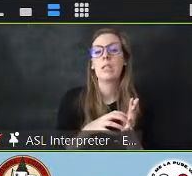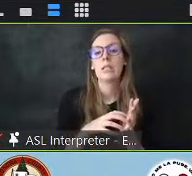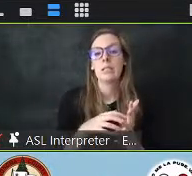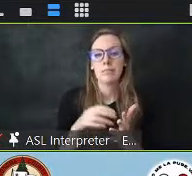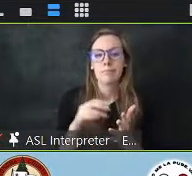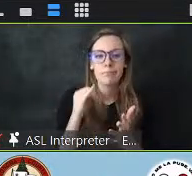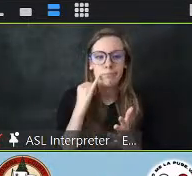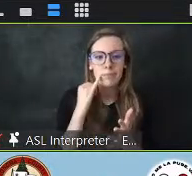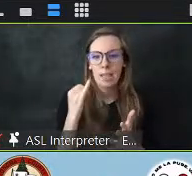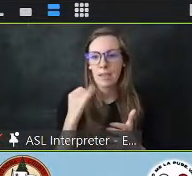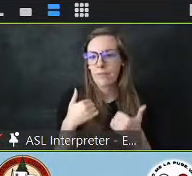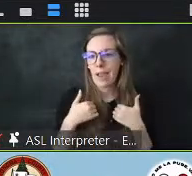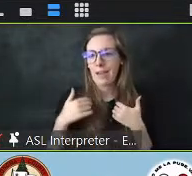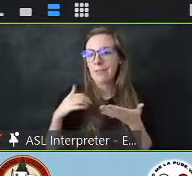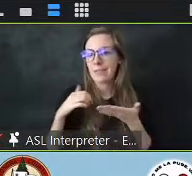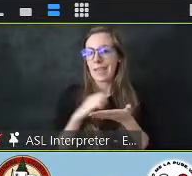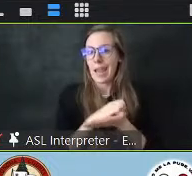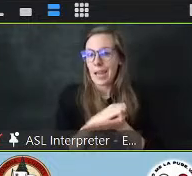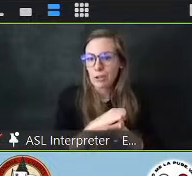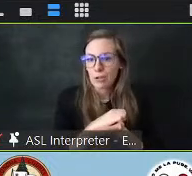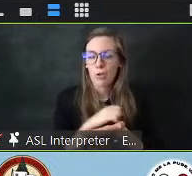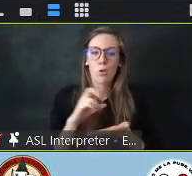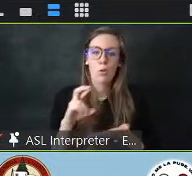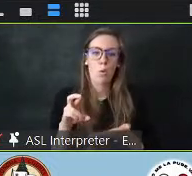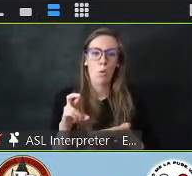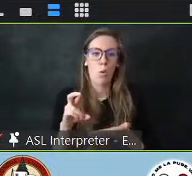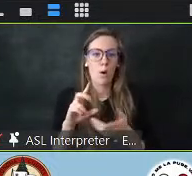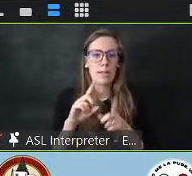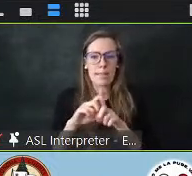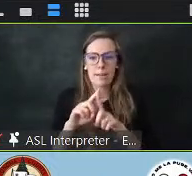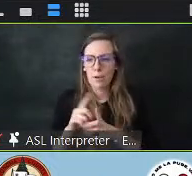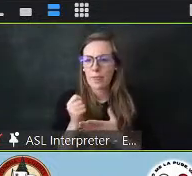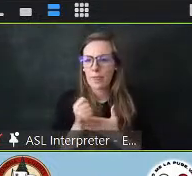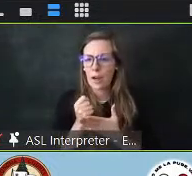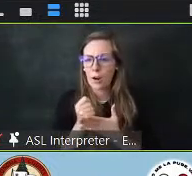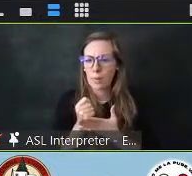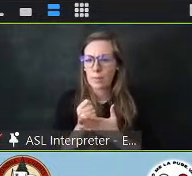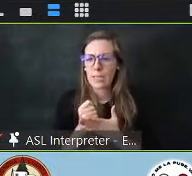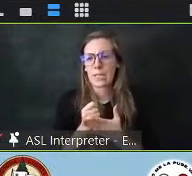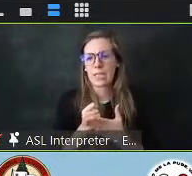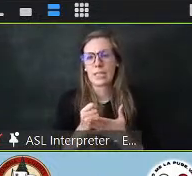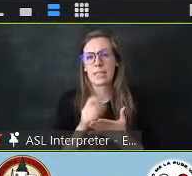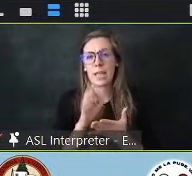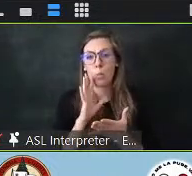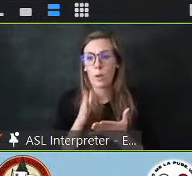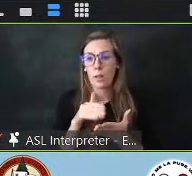are compromised, who are completely vaccinated, they still show a